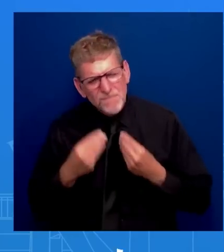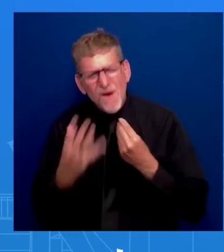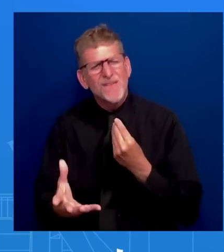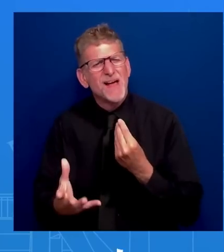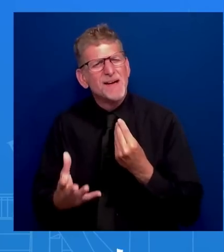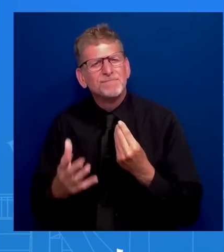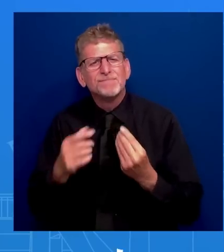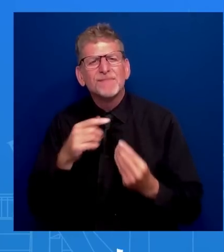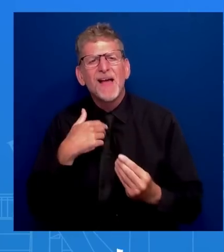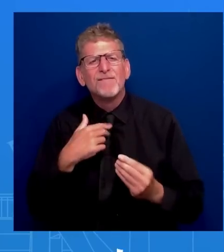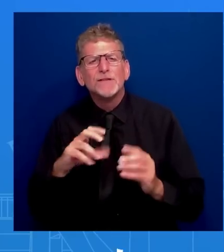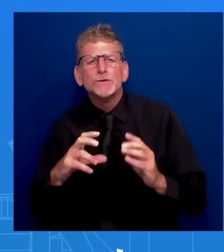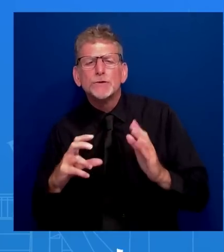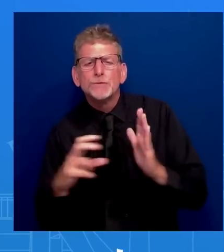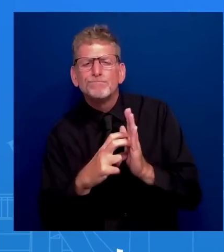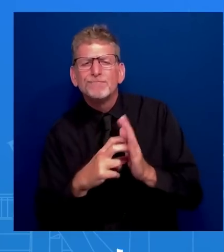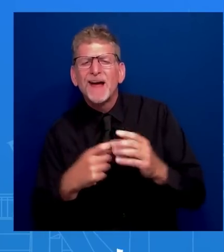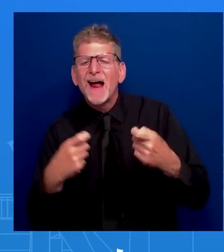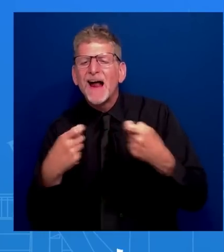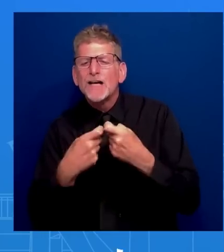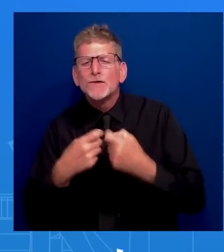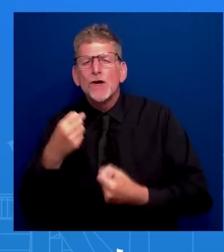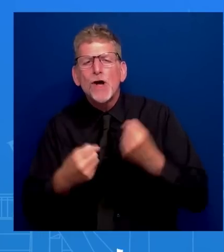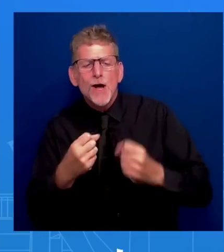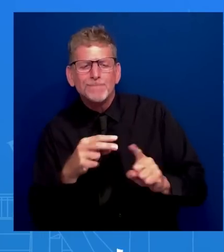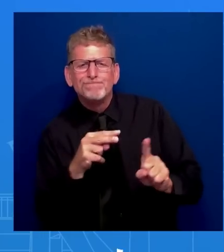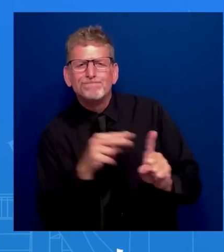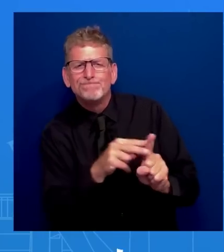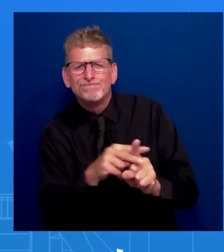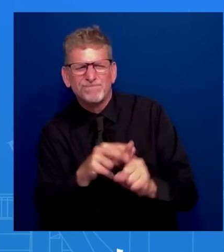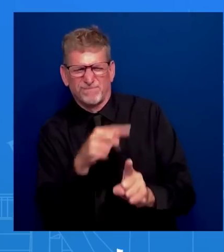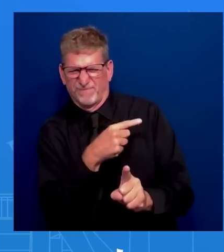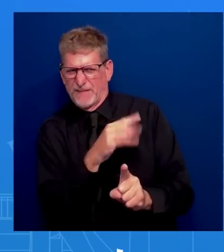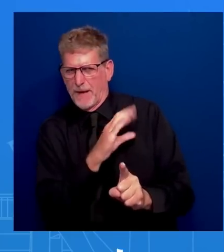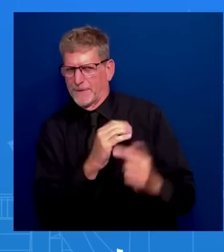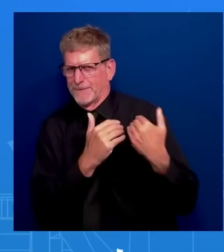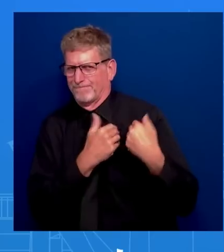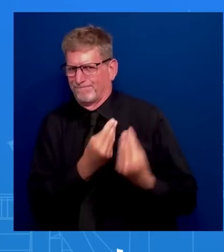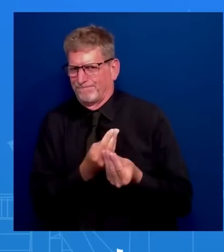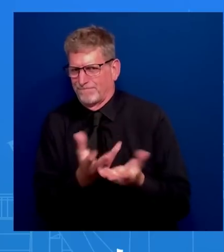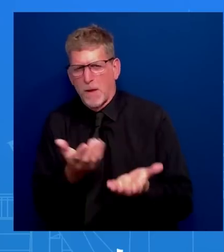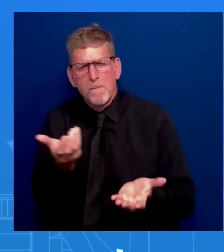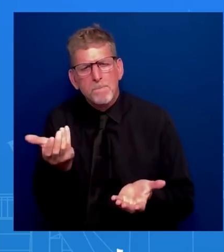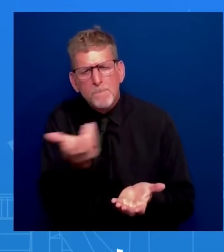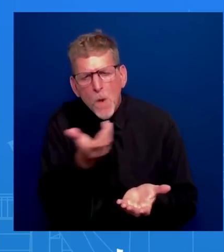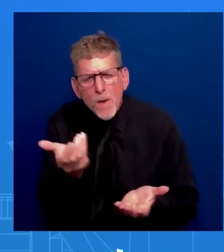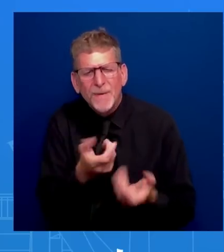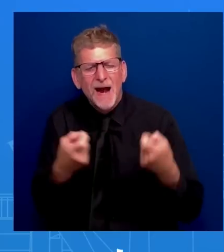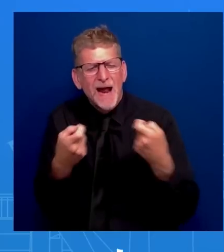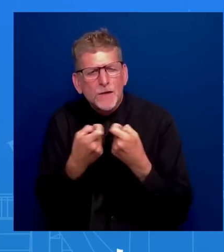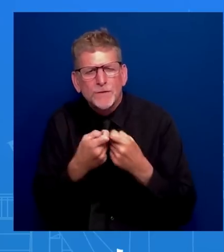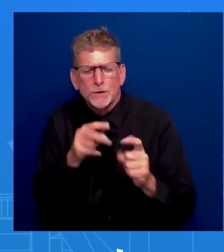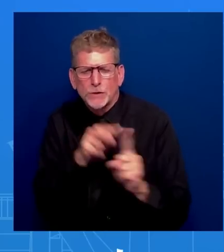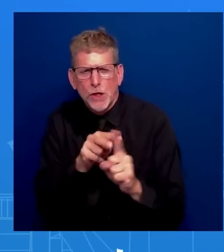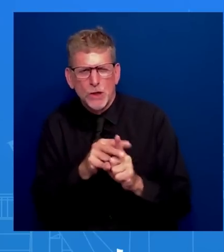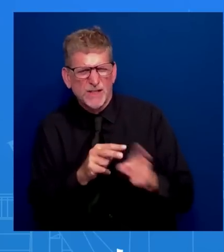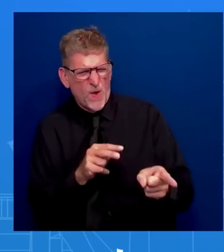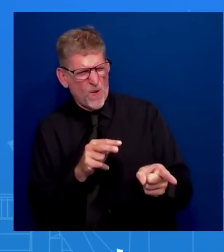to EV owners on the road. He manufactures all the products his company needs at their fa-